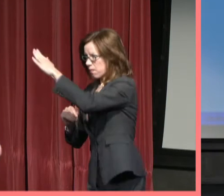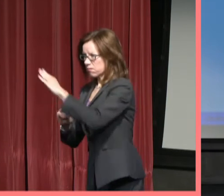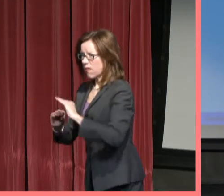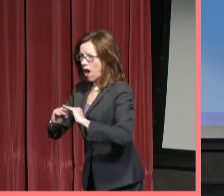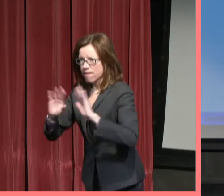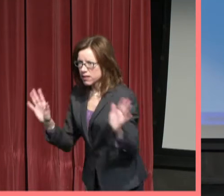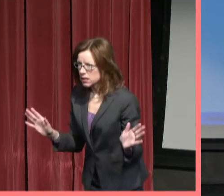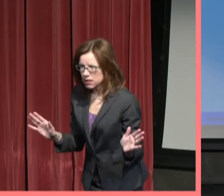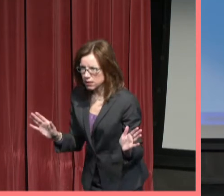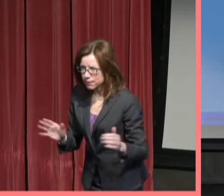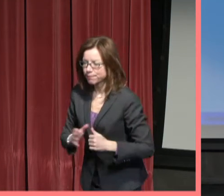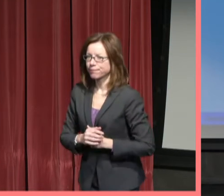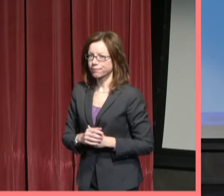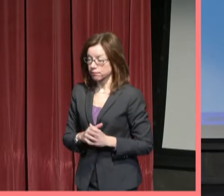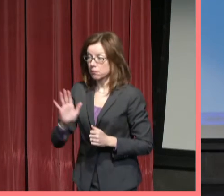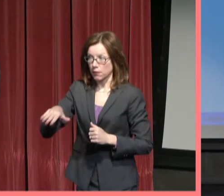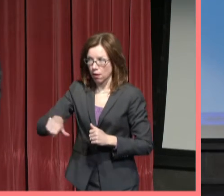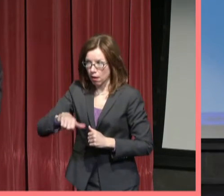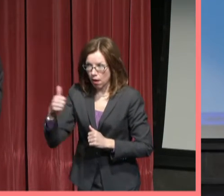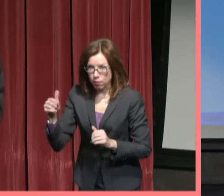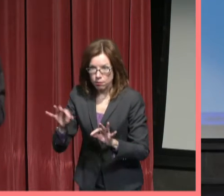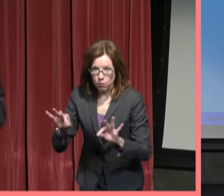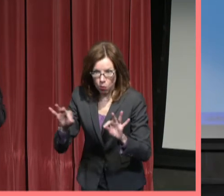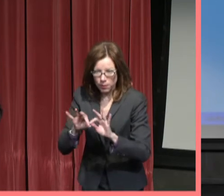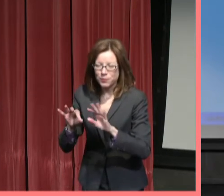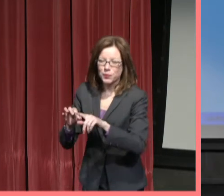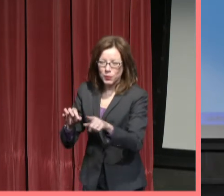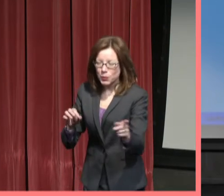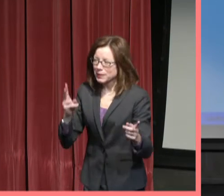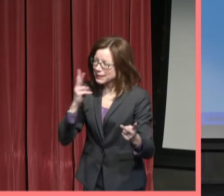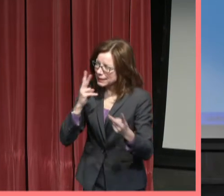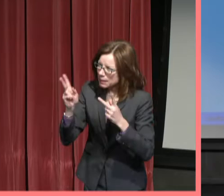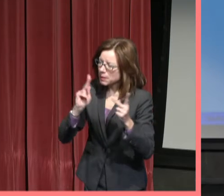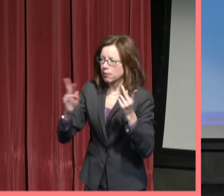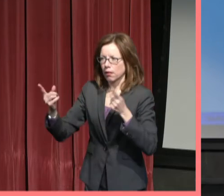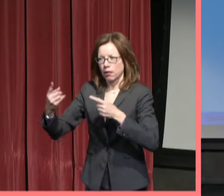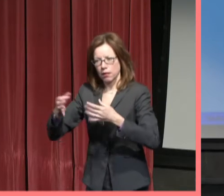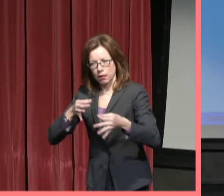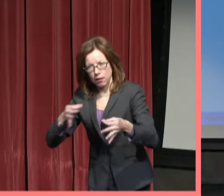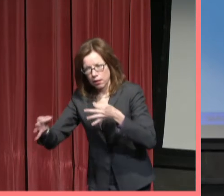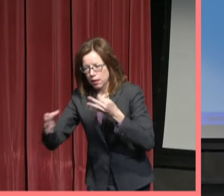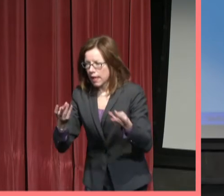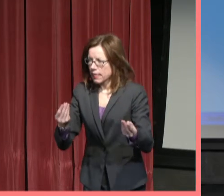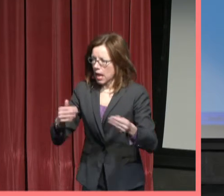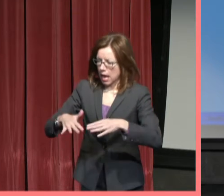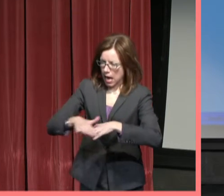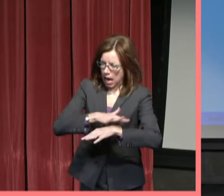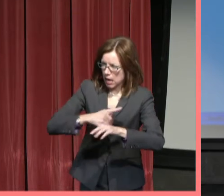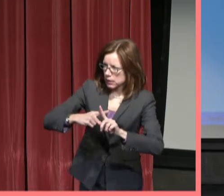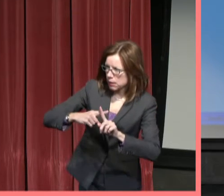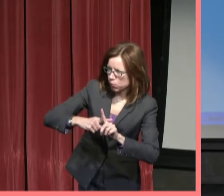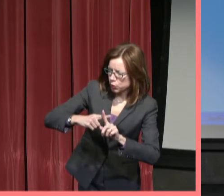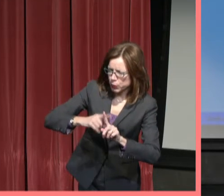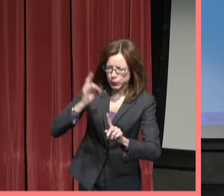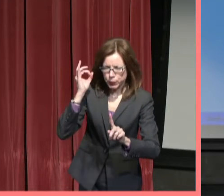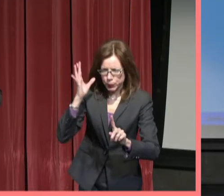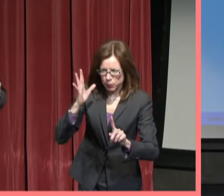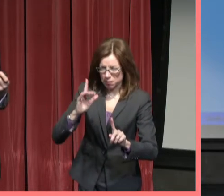There's another important thing; most of what we hear about, we hear about the land temperature. But actually, most of the extra heat is going